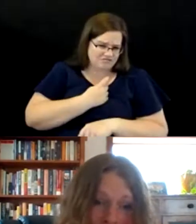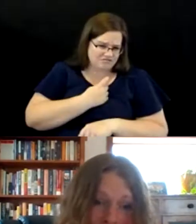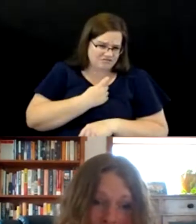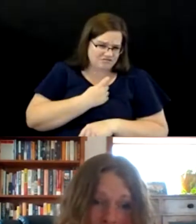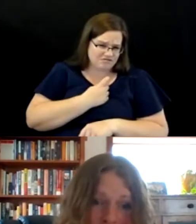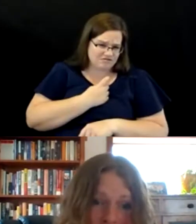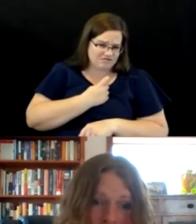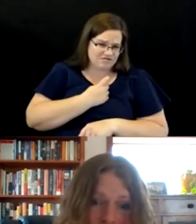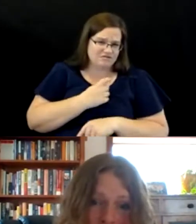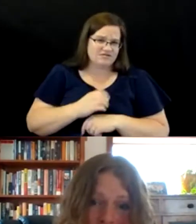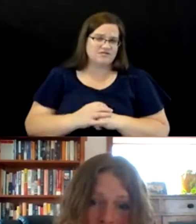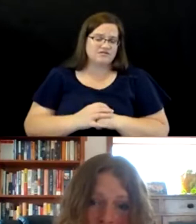I think so.